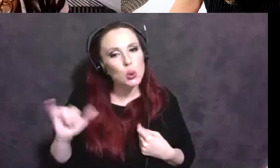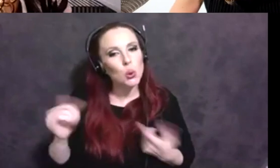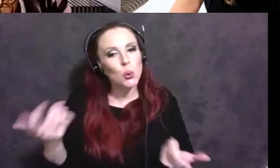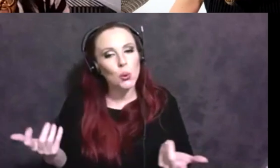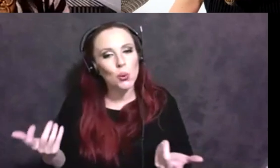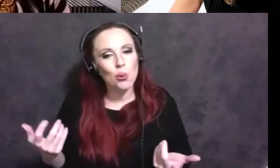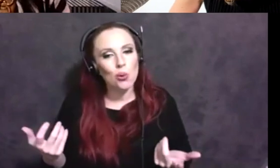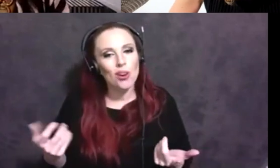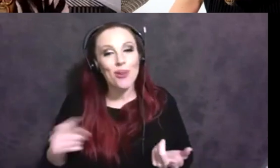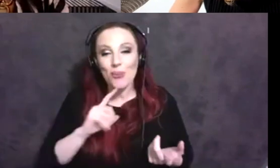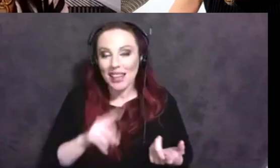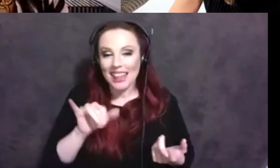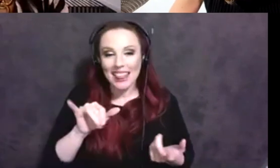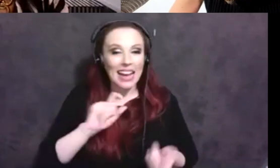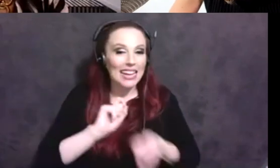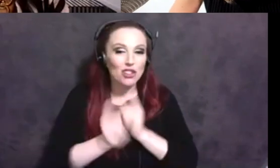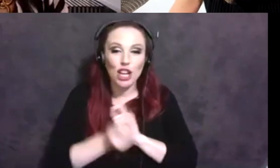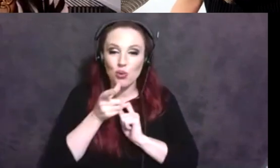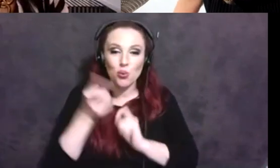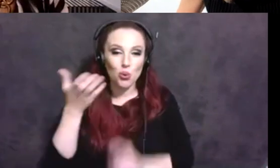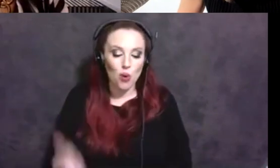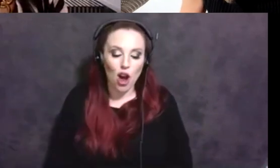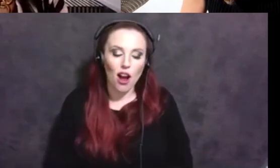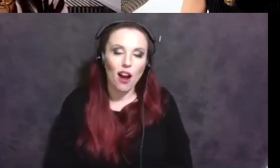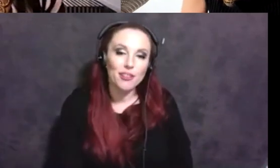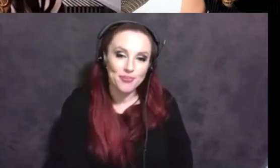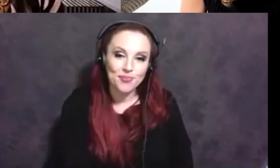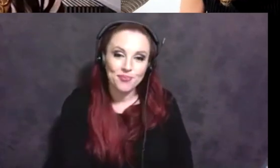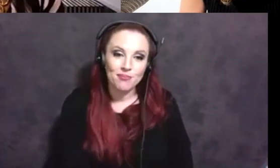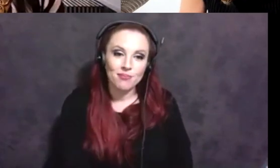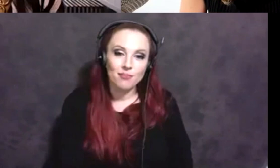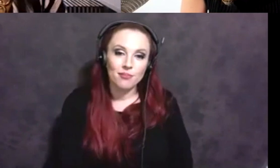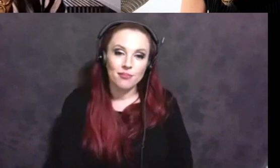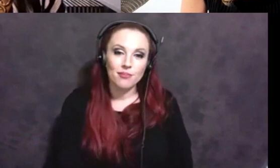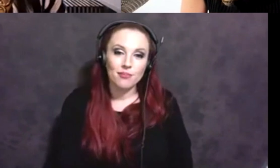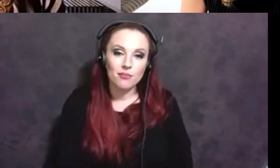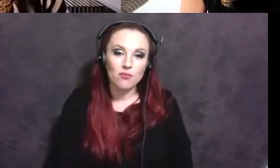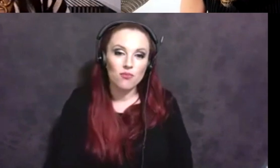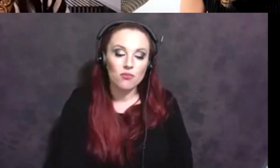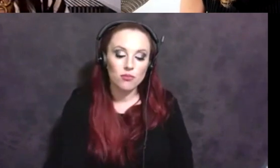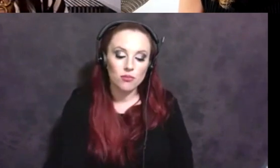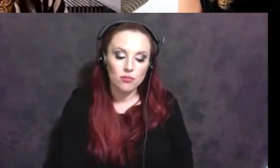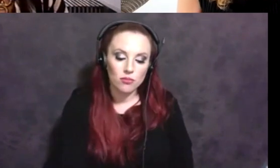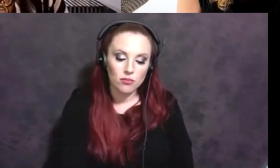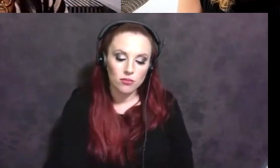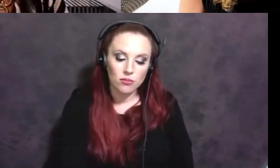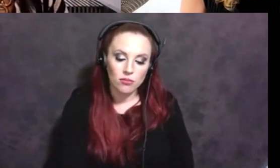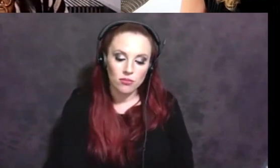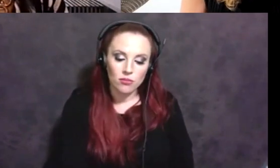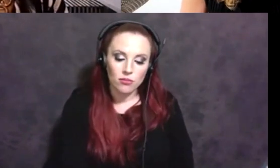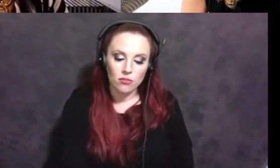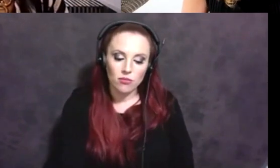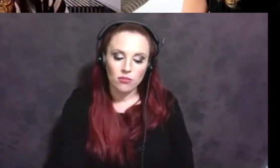those moments where I am a shitty leader because I am at times, I get empathy back. It literally